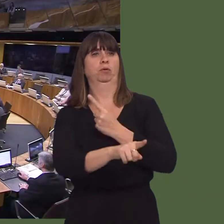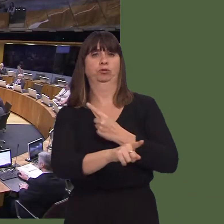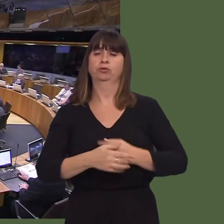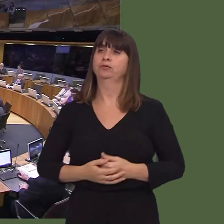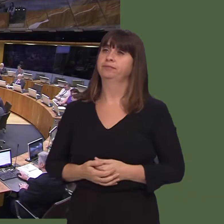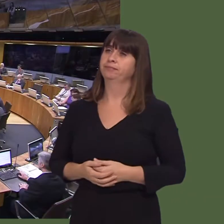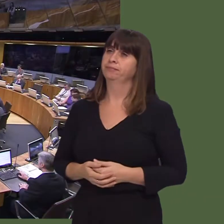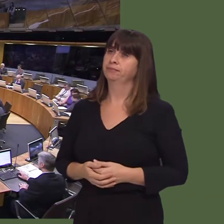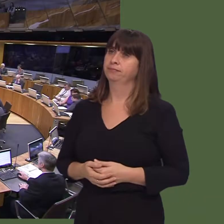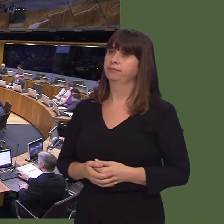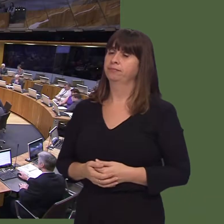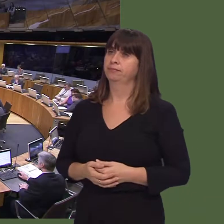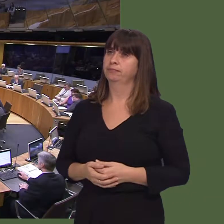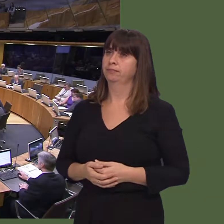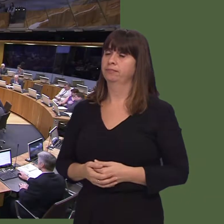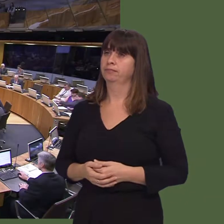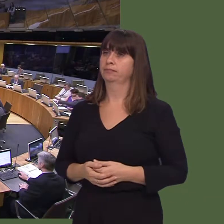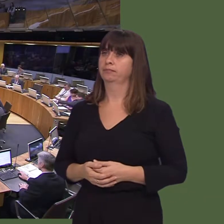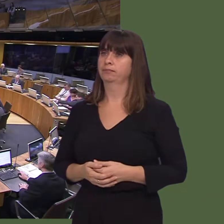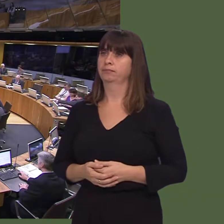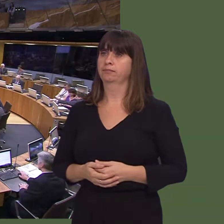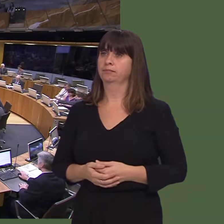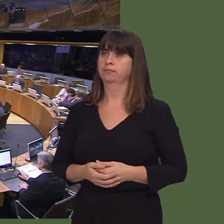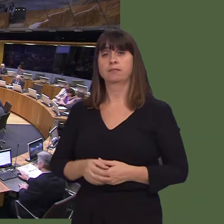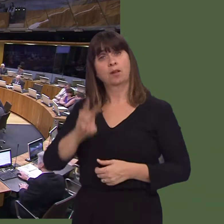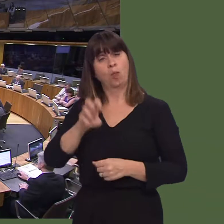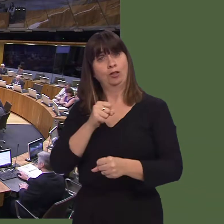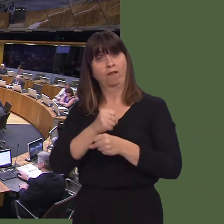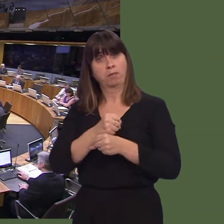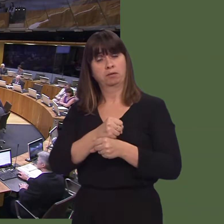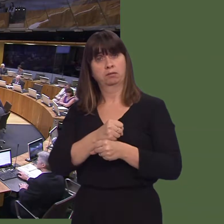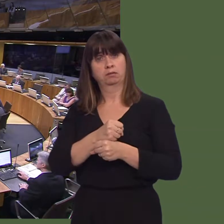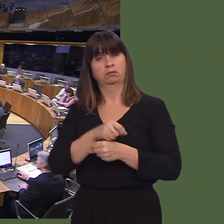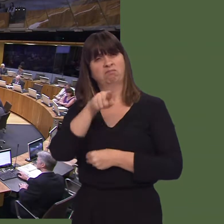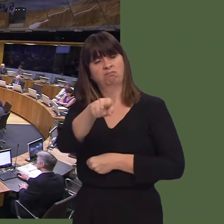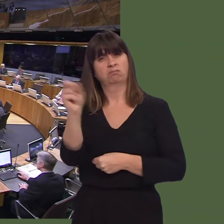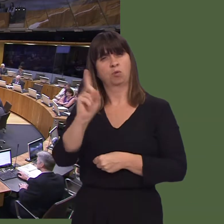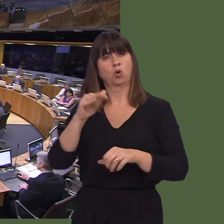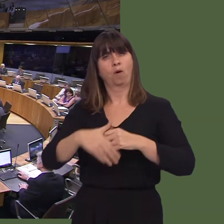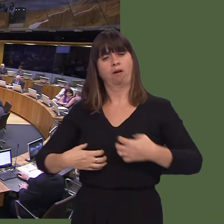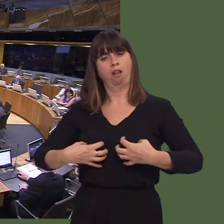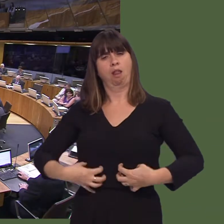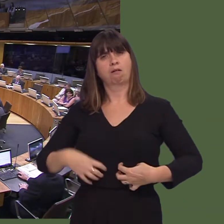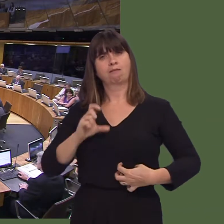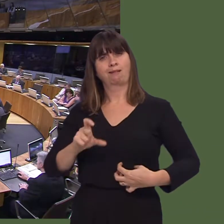Mohammad Asghar (Oscar) AM: 4. What measures will the Welsh Government introduce to improve lung cancer outcomes in the next 12 months?